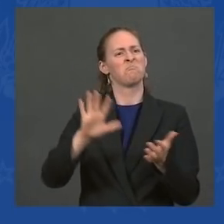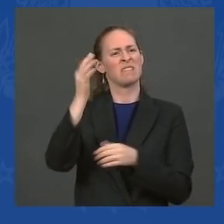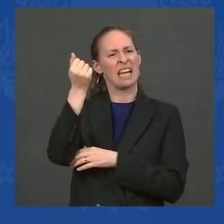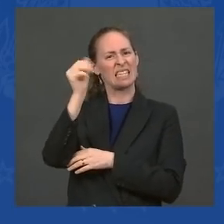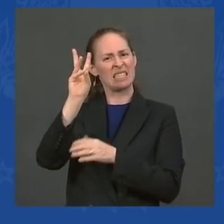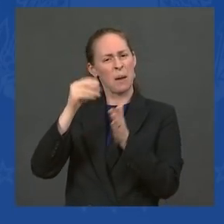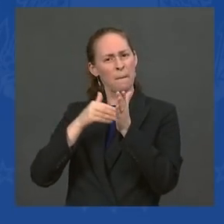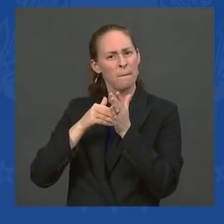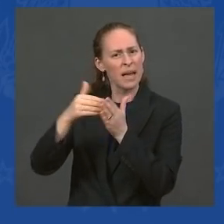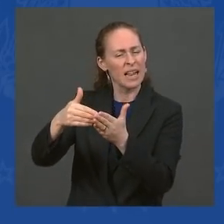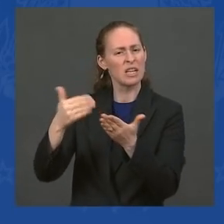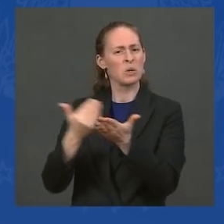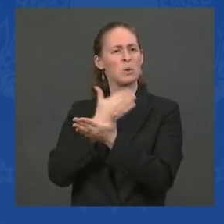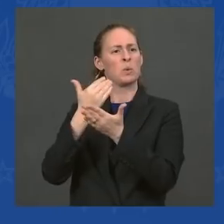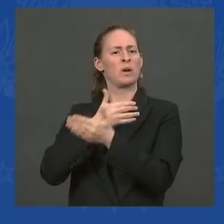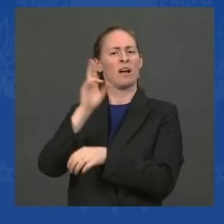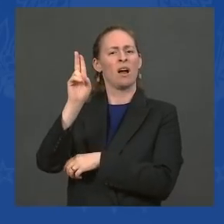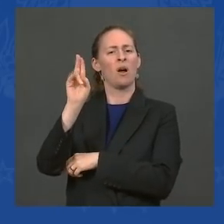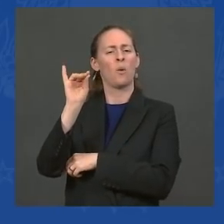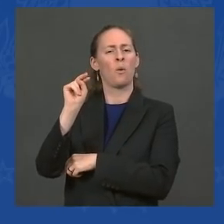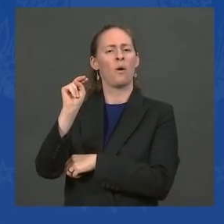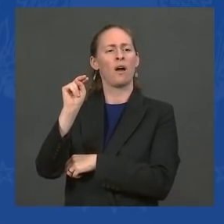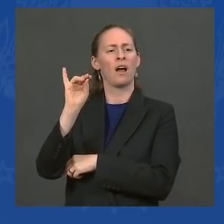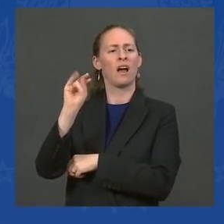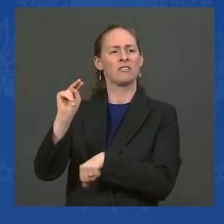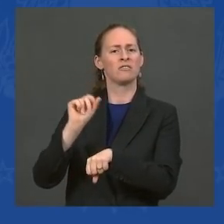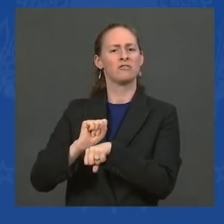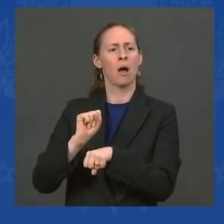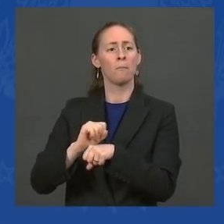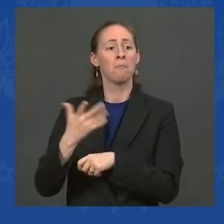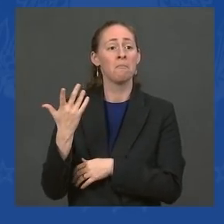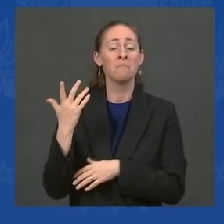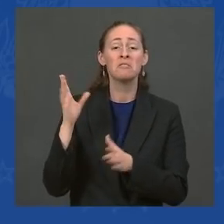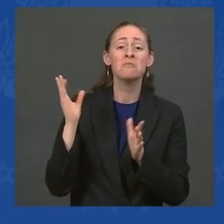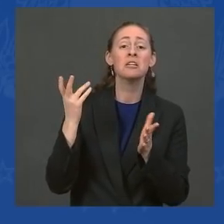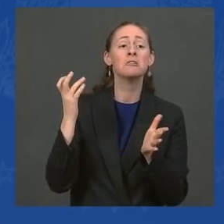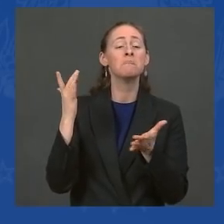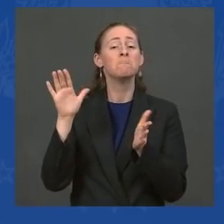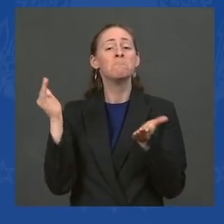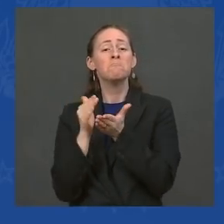Not -- not five bucks an hour or $7.50, but $40, $50 an hour.